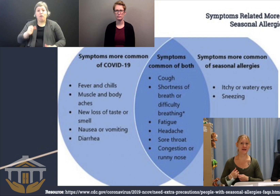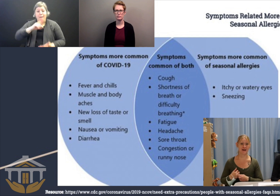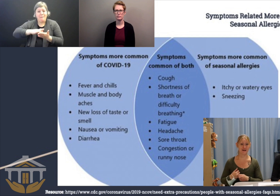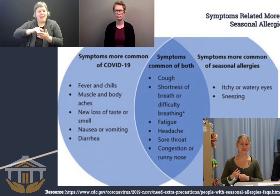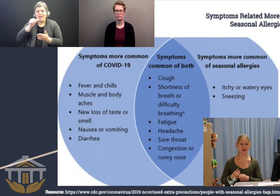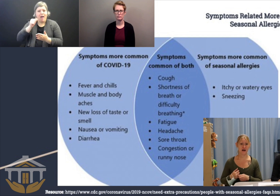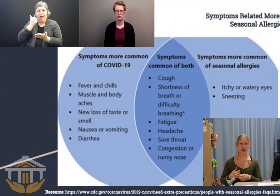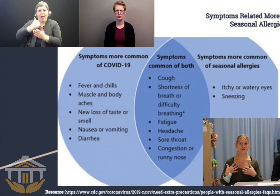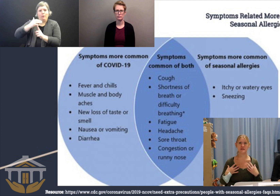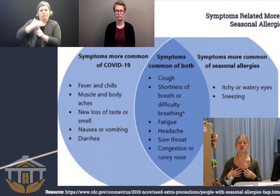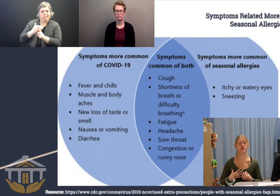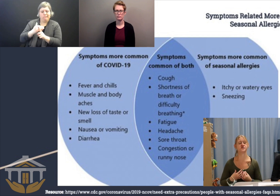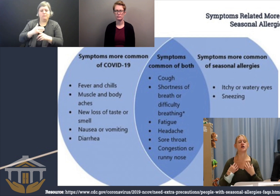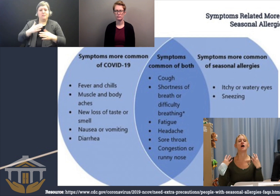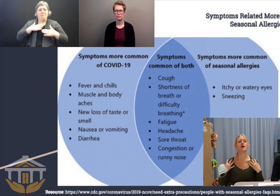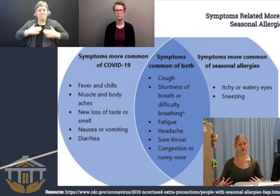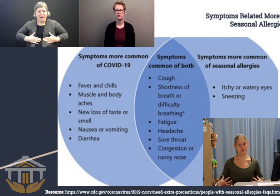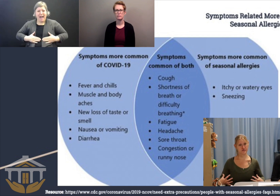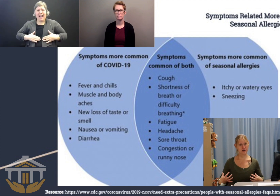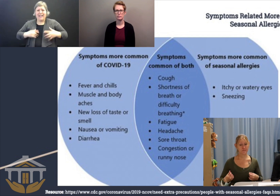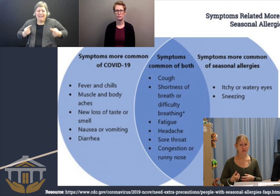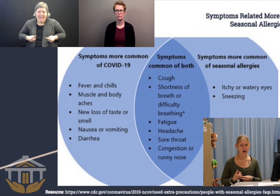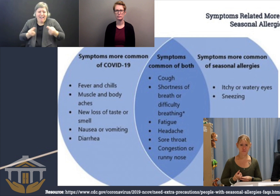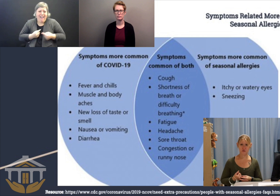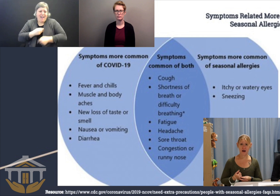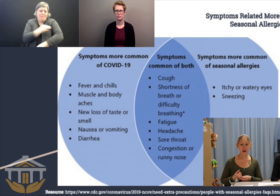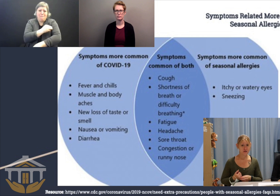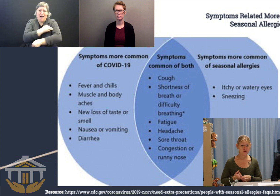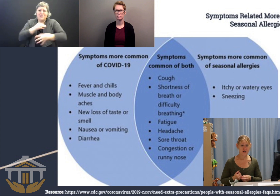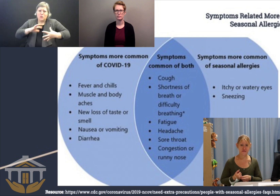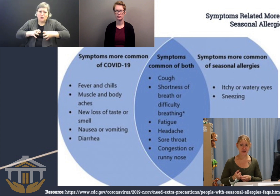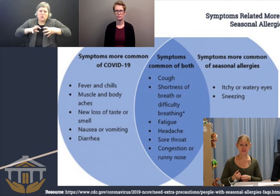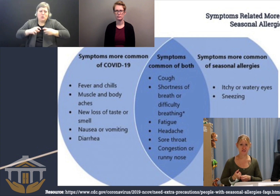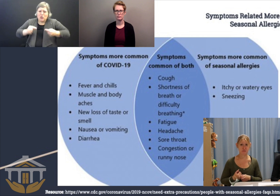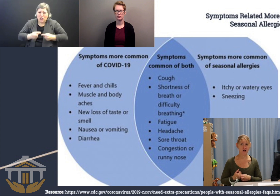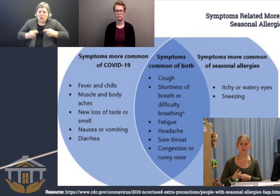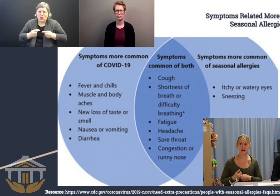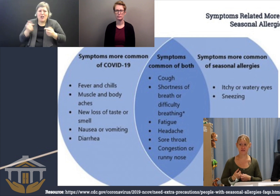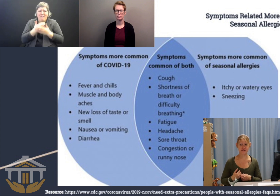aches. Everything just hurts. You'll have that new loss of taste or smell. Like for instance,